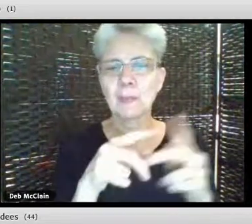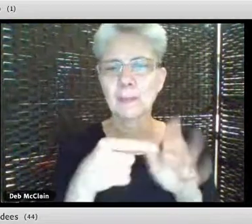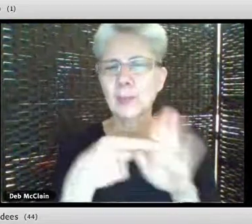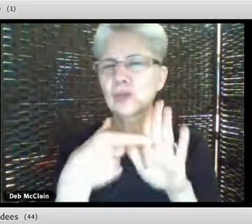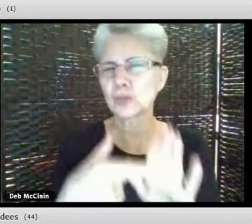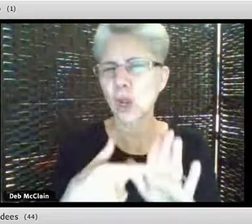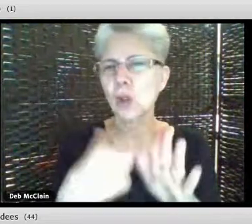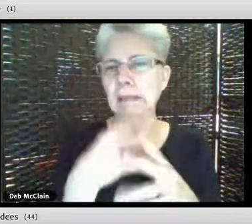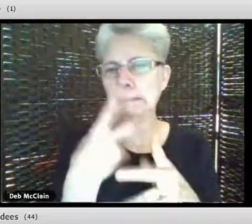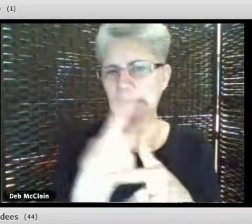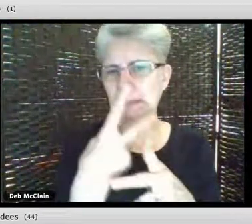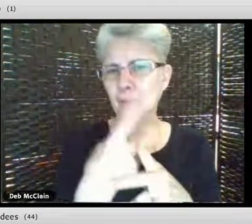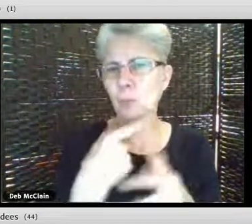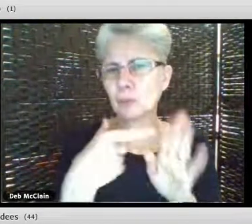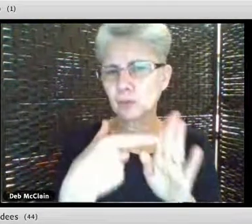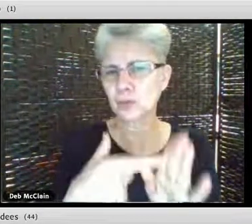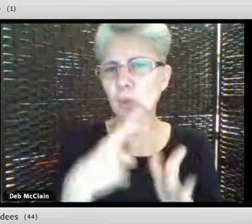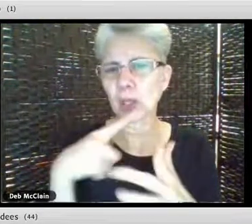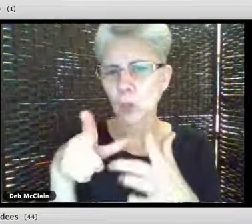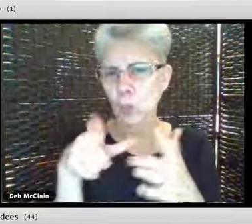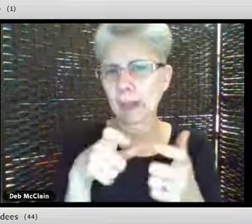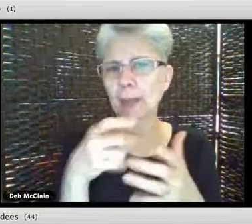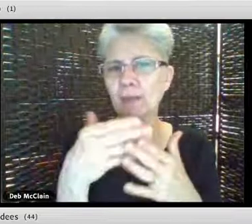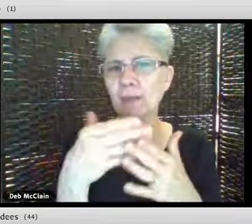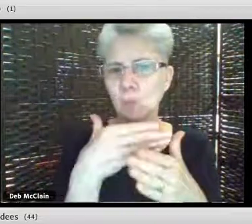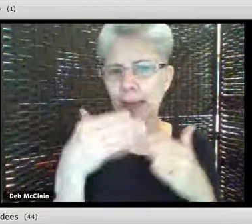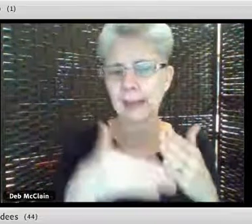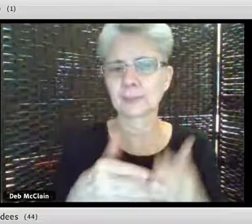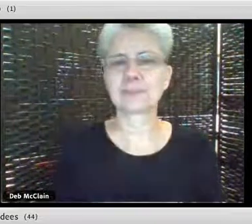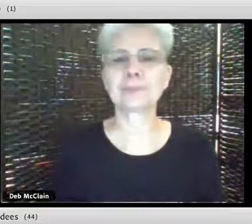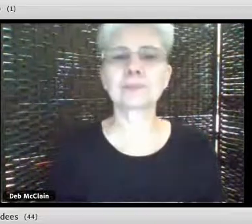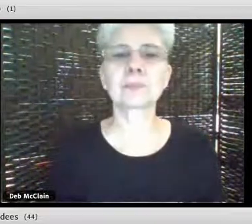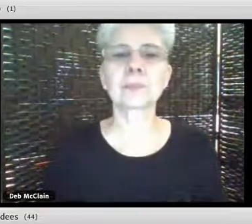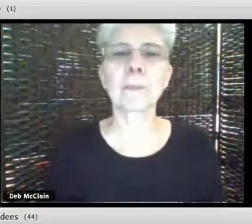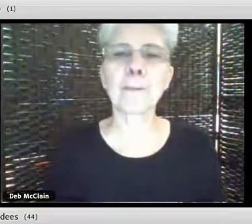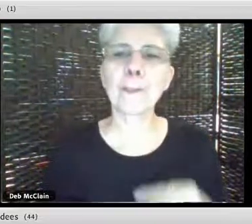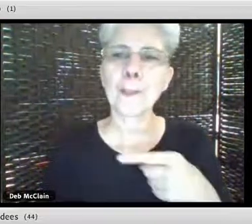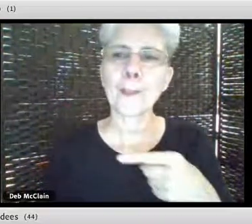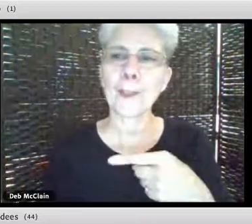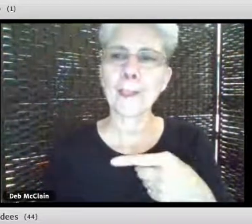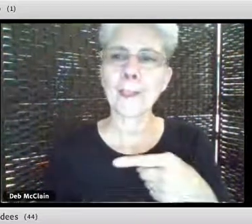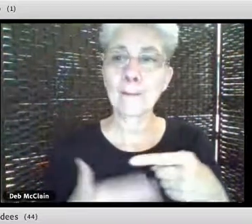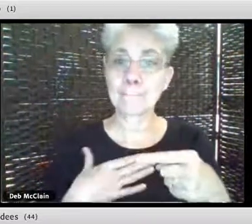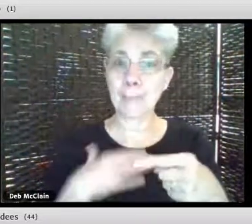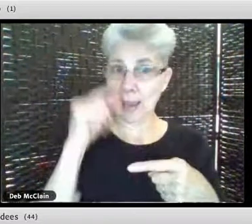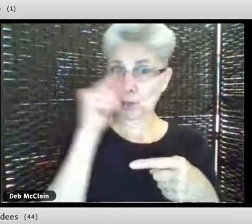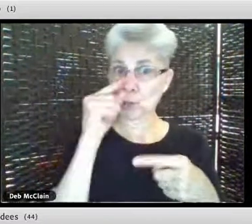so if you do a to-do list, you can share it with people. So let me kind of show you -- I'm going to go to Keep because I want to show you really quickly